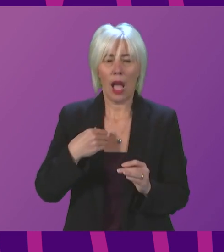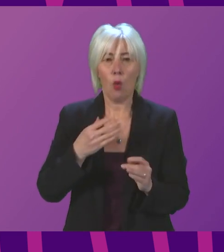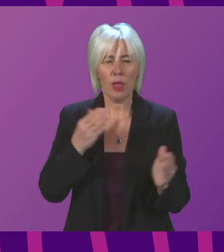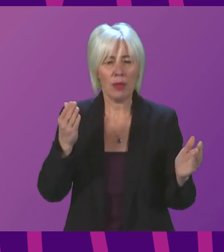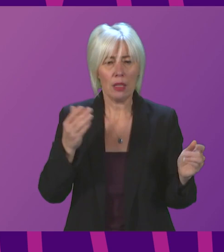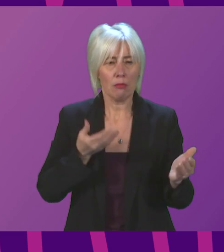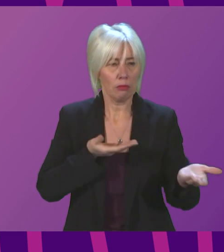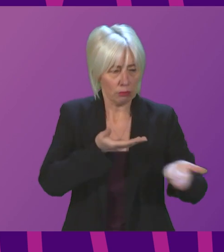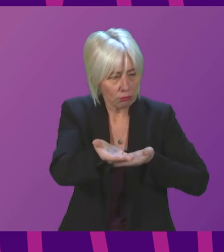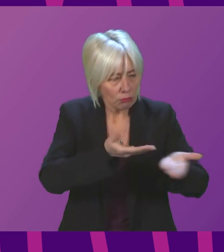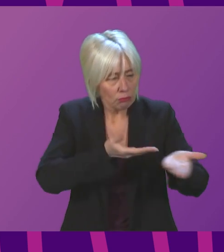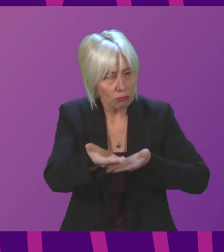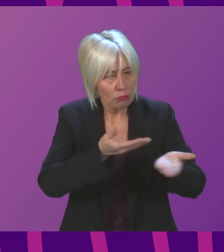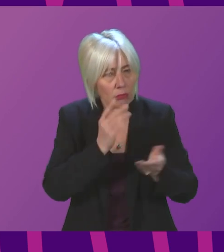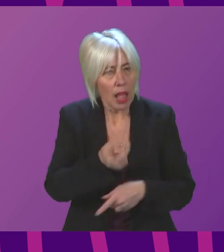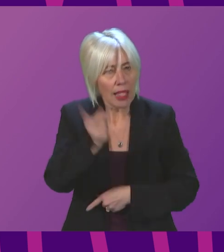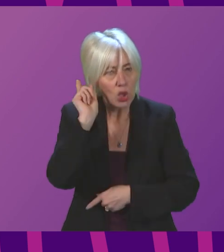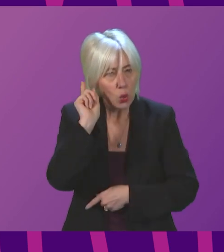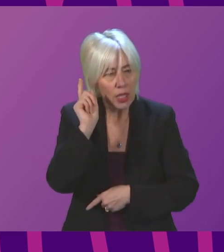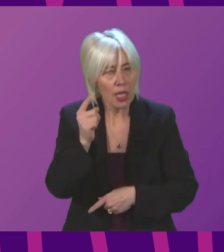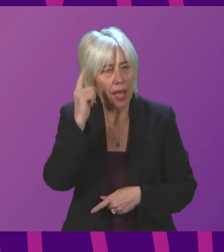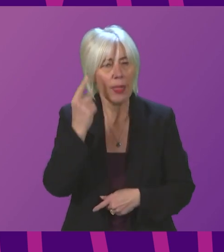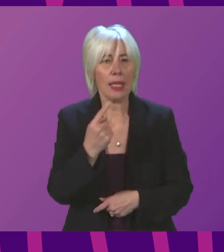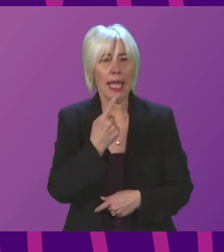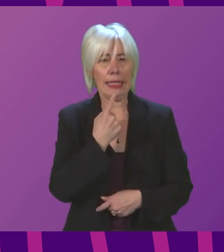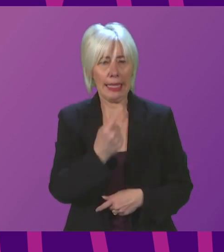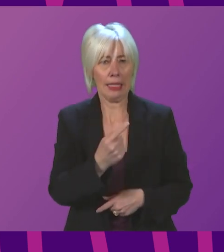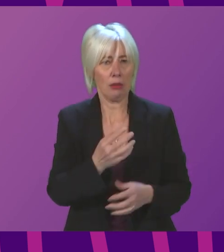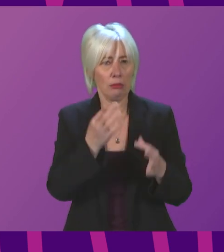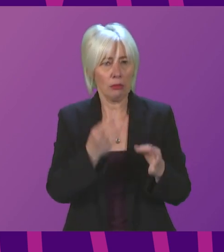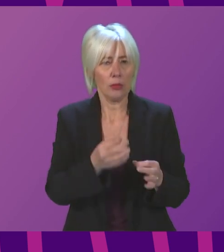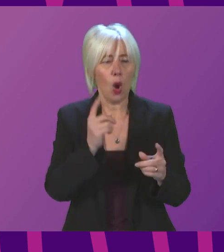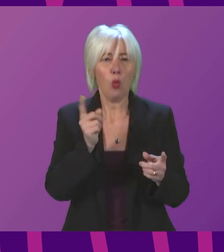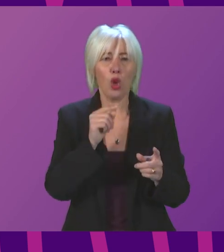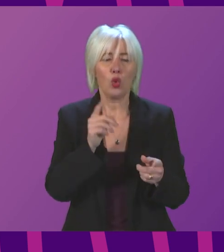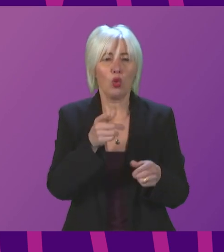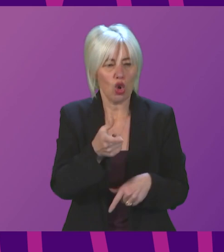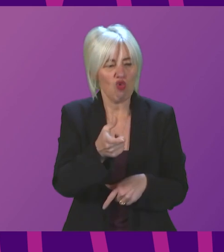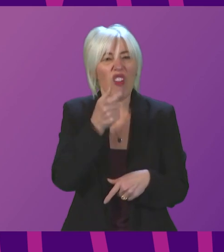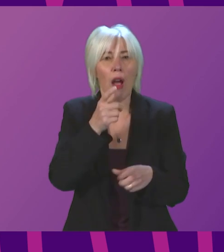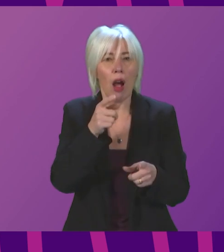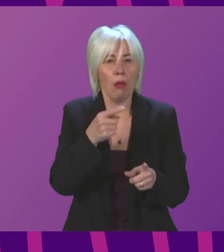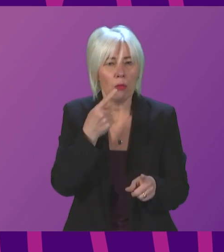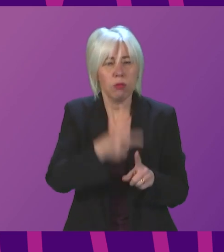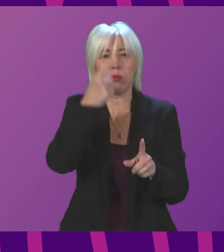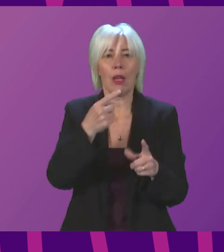I thought—exchange last week will have heard me set out the exact trigger points for a notification to the Scottish Government.